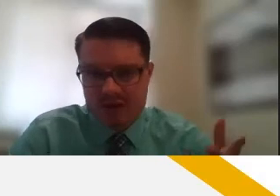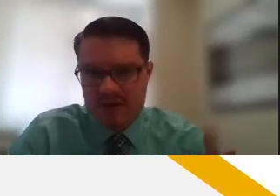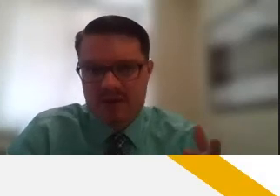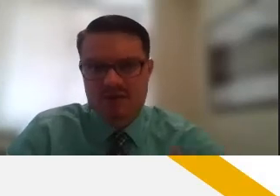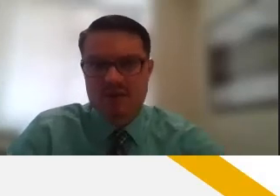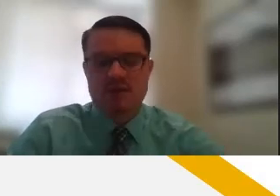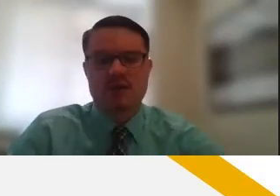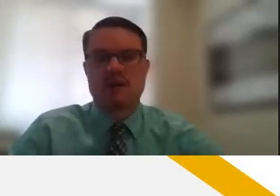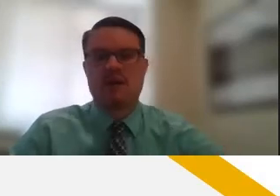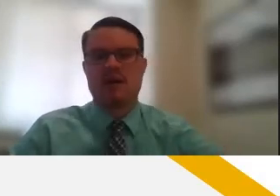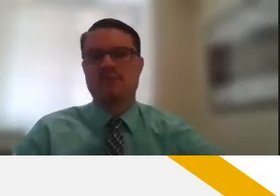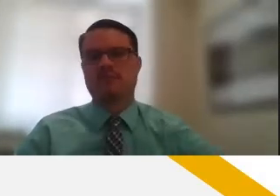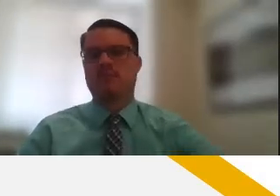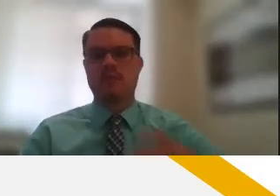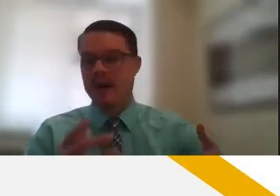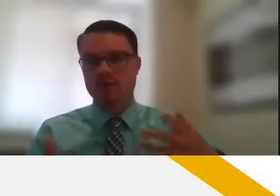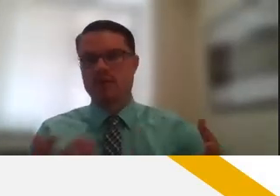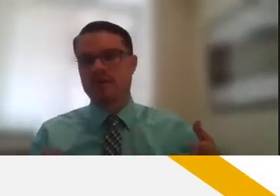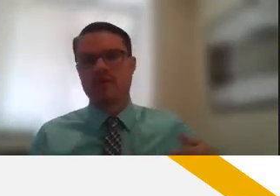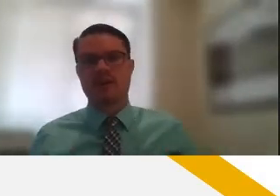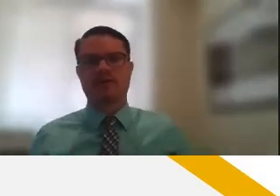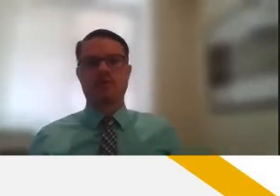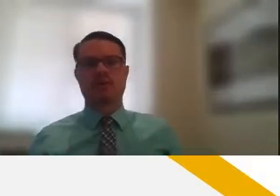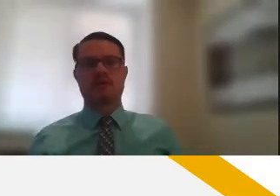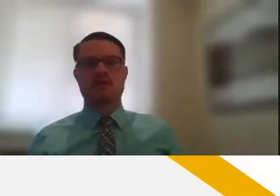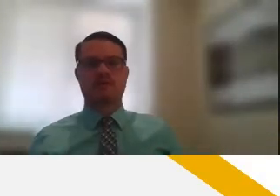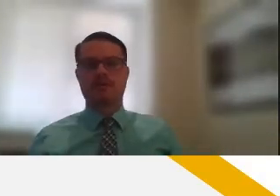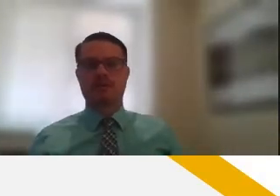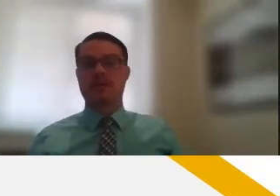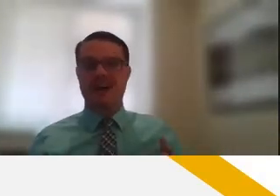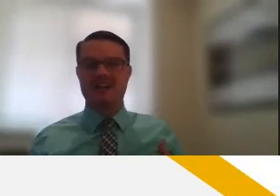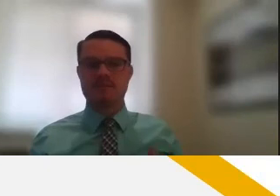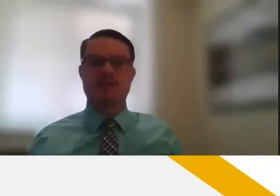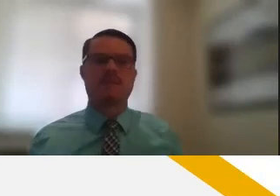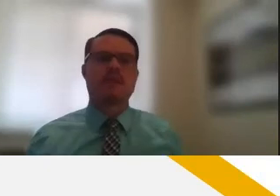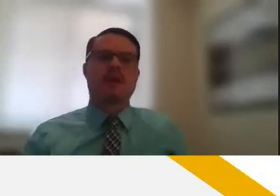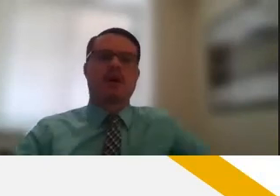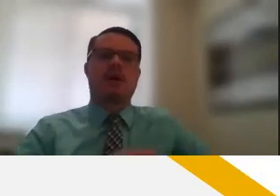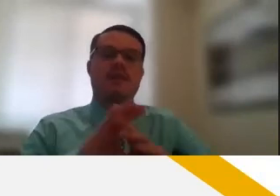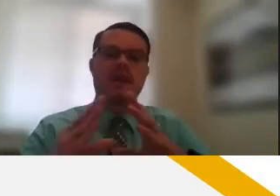They're fine being served without a 504 plan or an IEP.